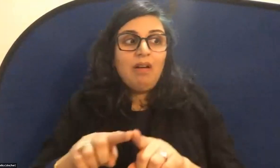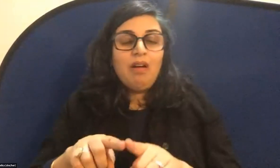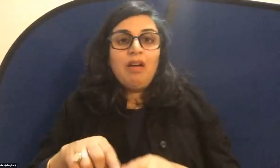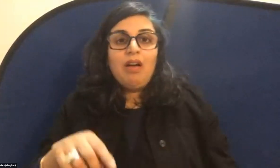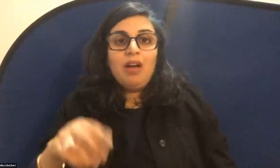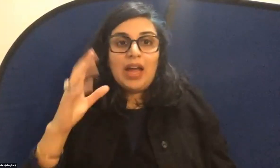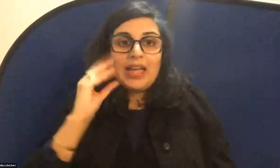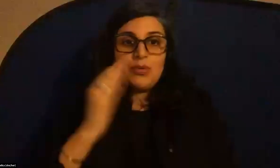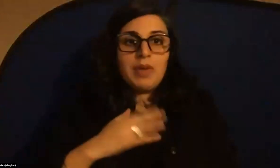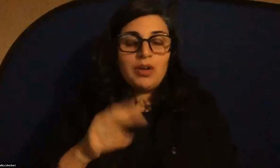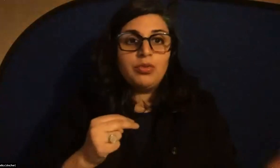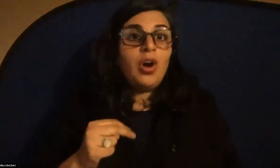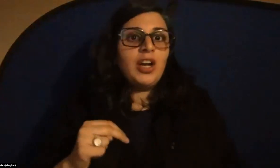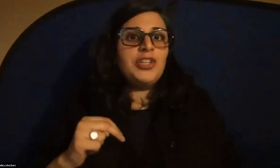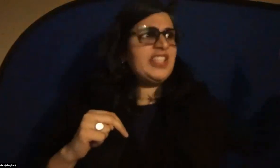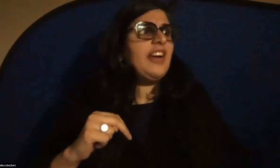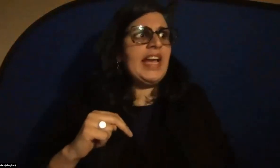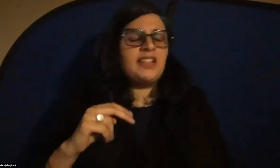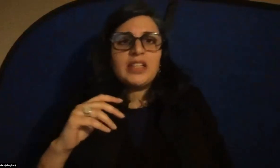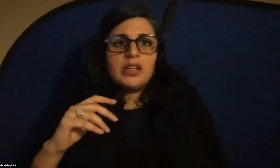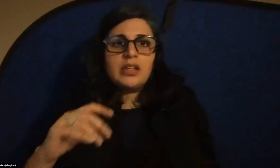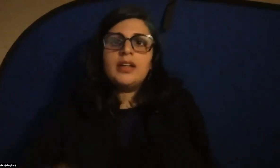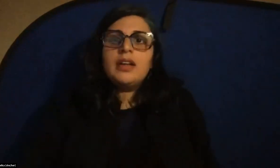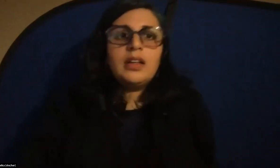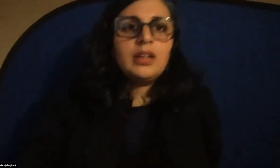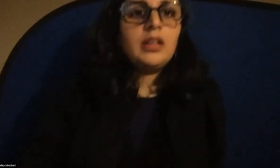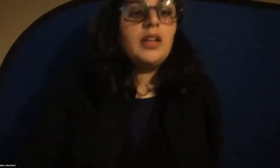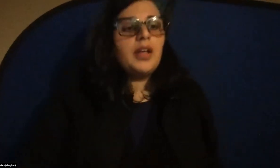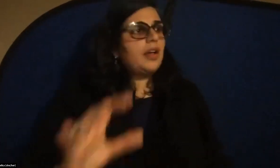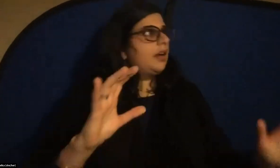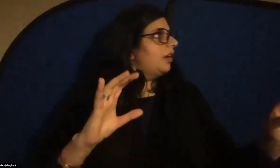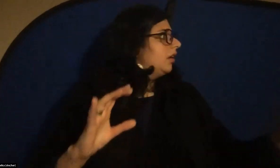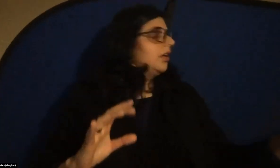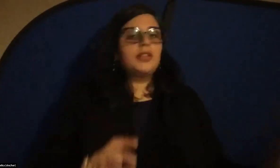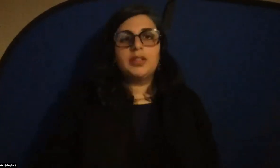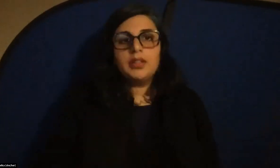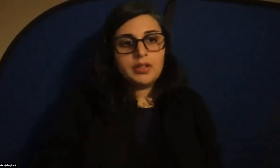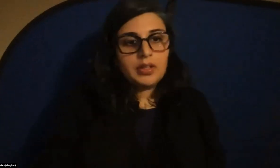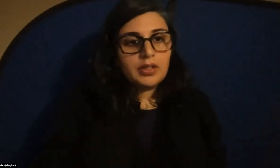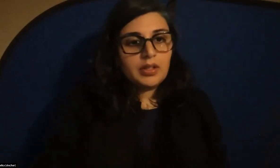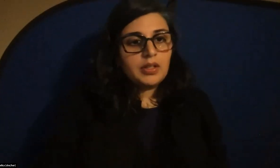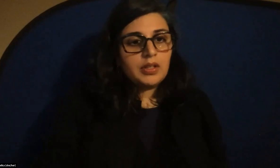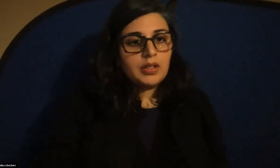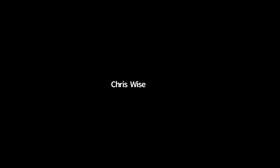torn ligaments, all at the hands of our law enforcement. I also suffered my own lacerations